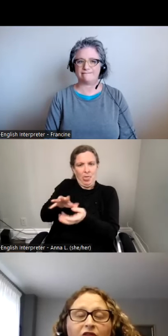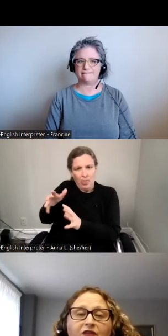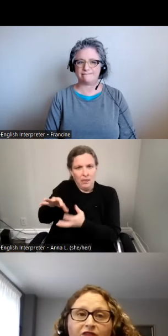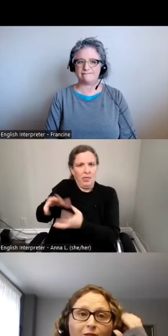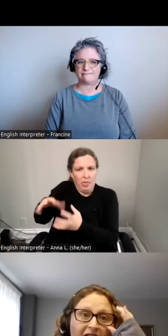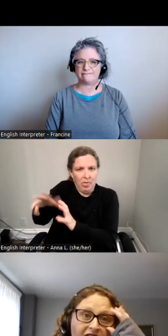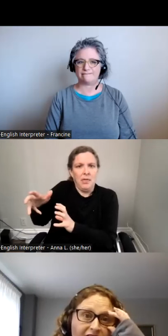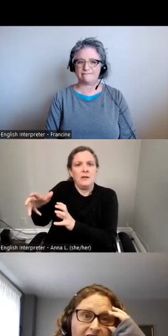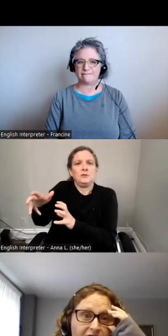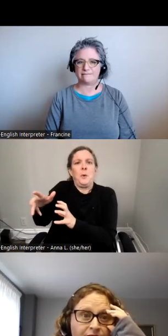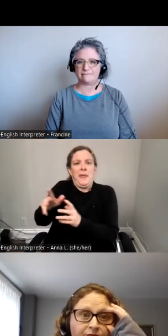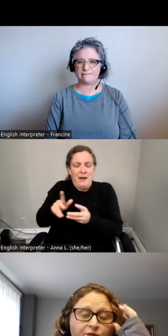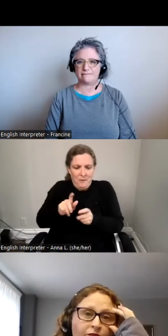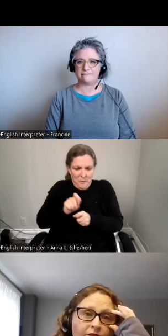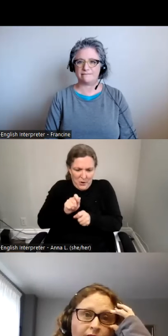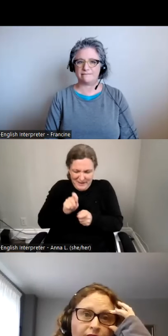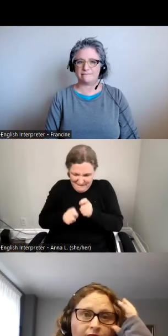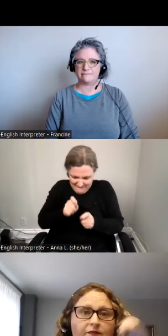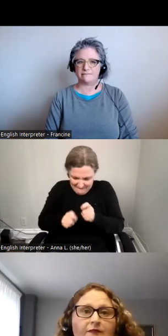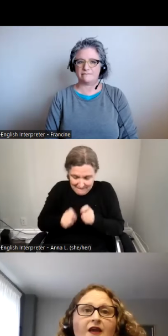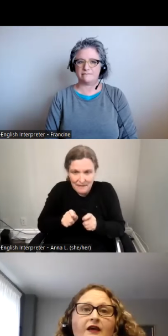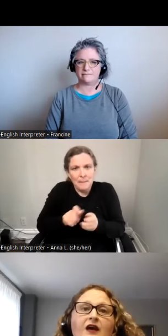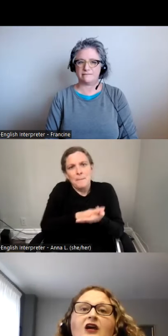And found to be very delicate and so it had to be refined. 2.